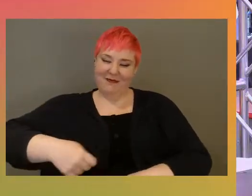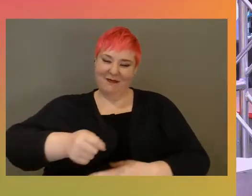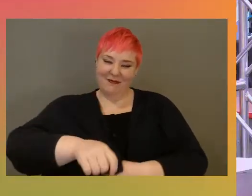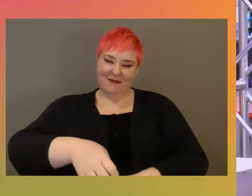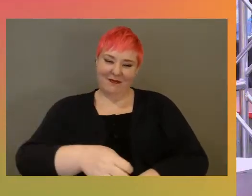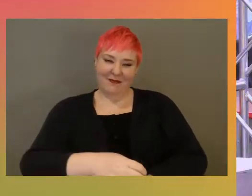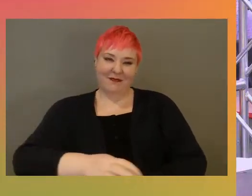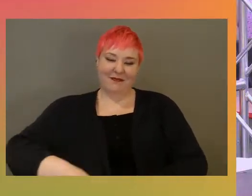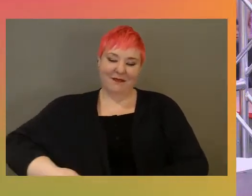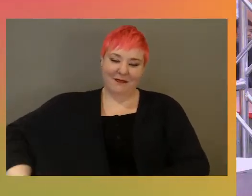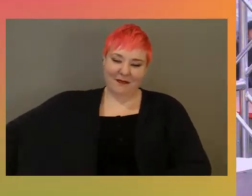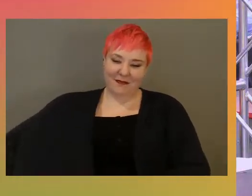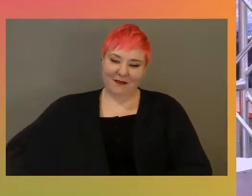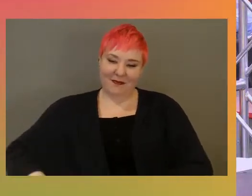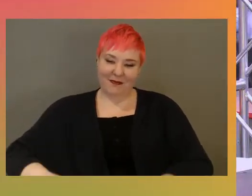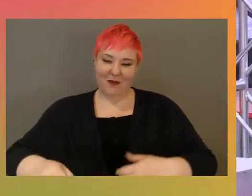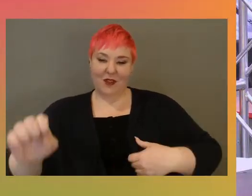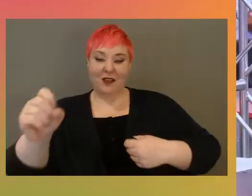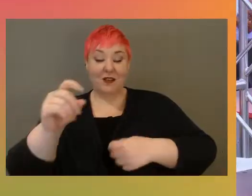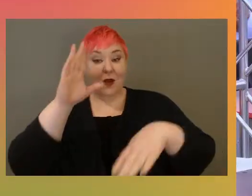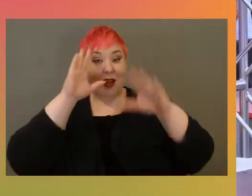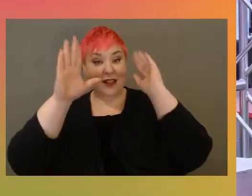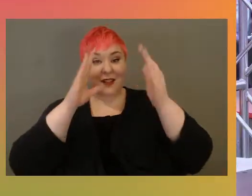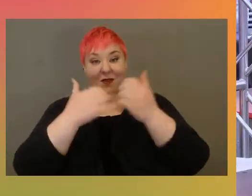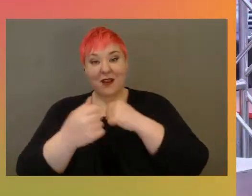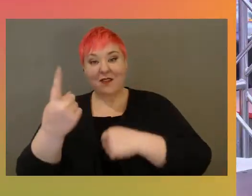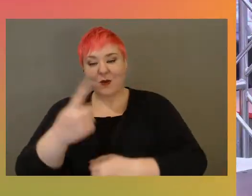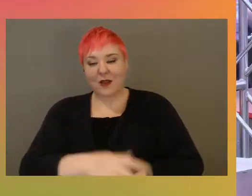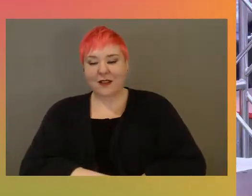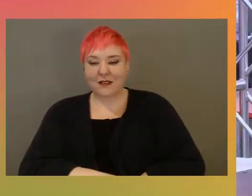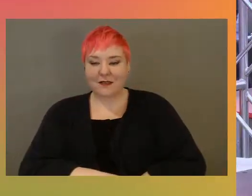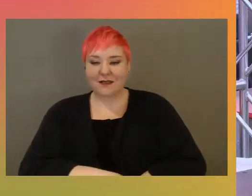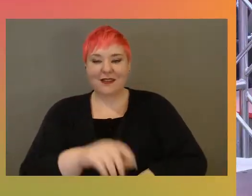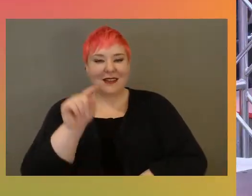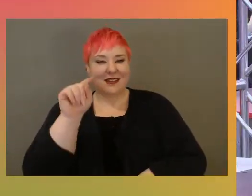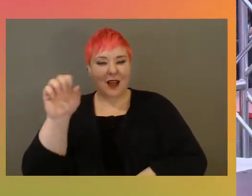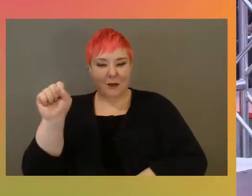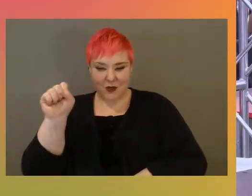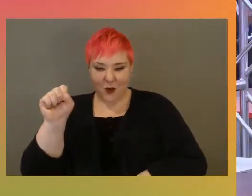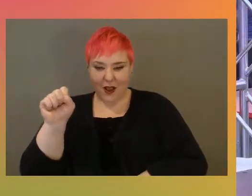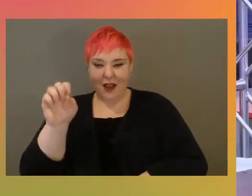WARM WELCOME TO COLLEEN SAIDMAN